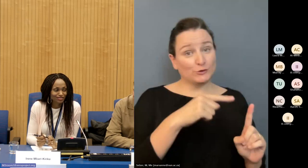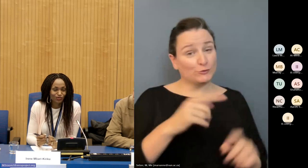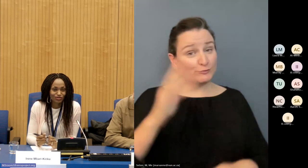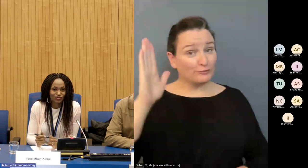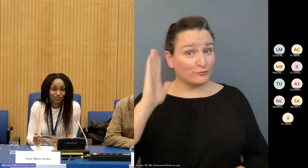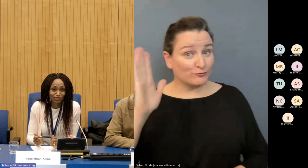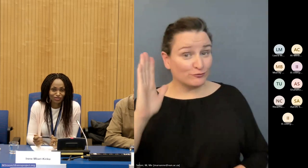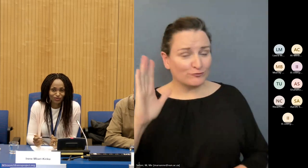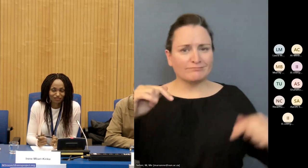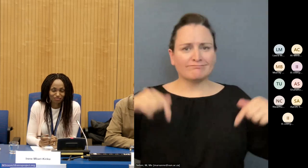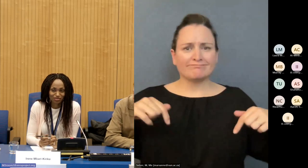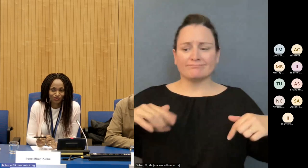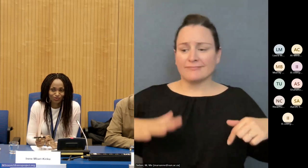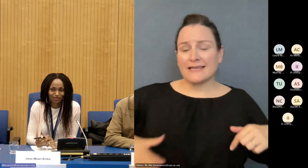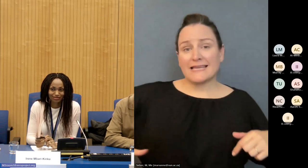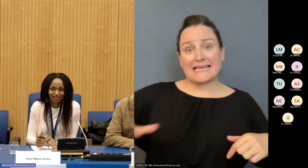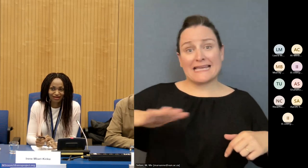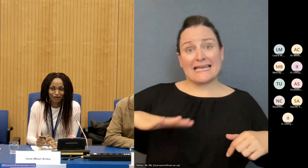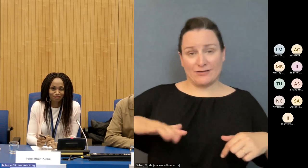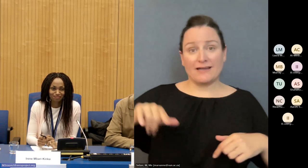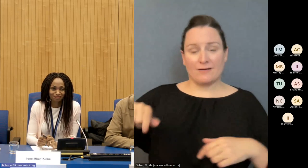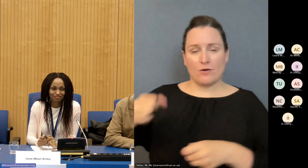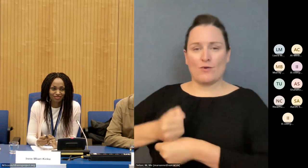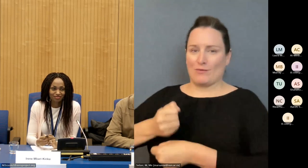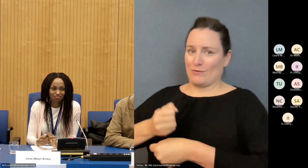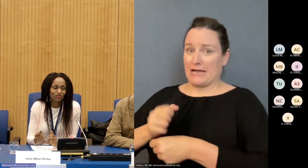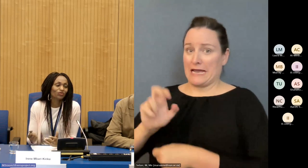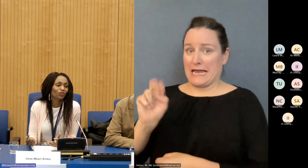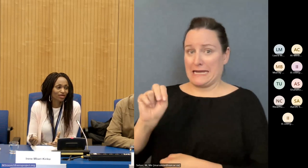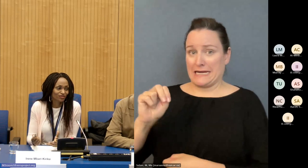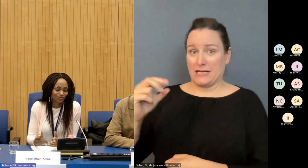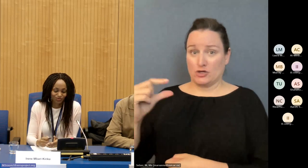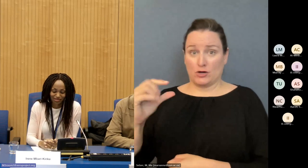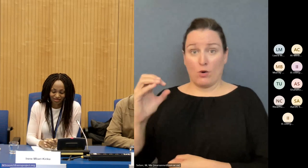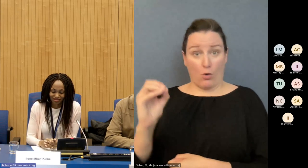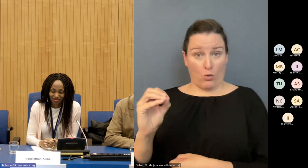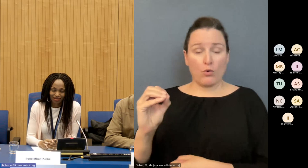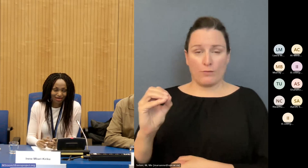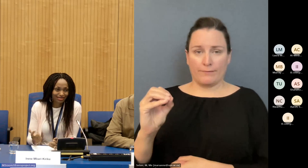get the question of what is your government doing? Based on the work you are doing. I